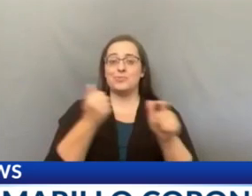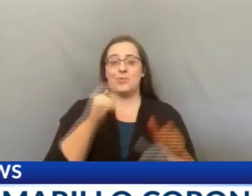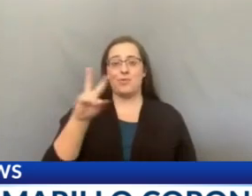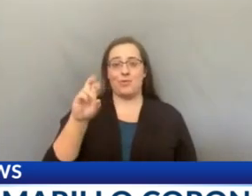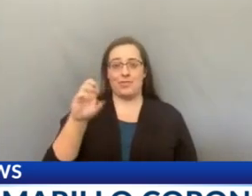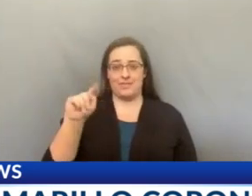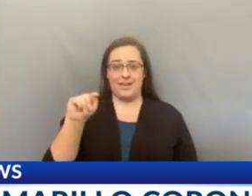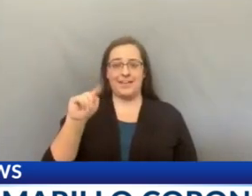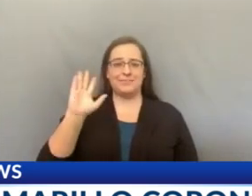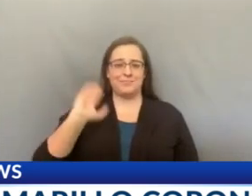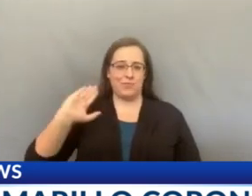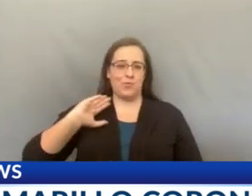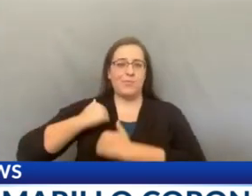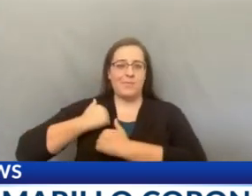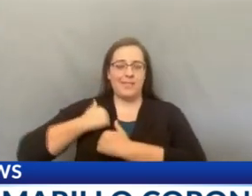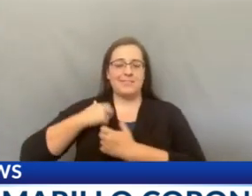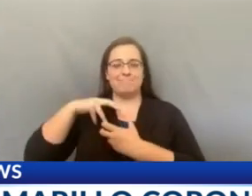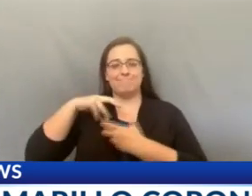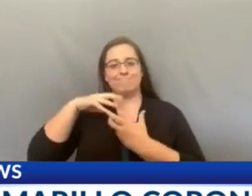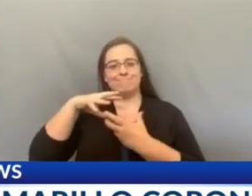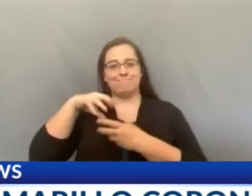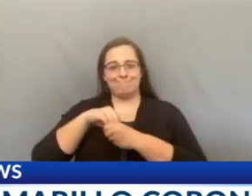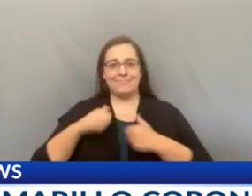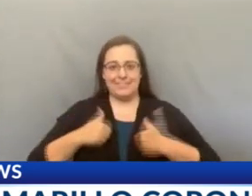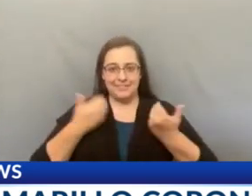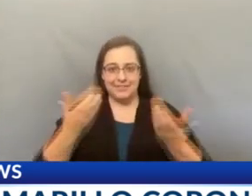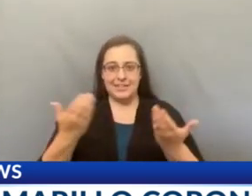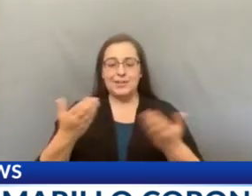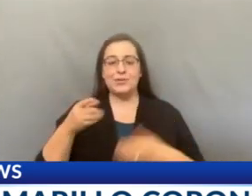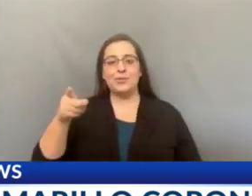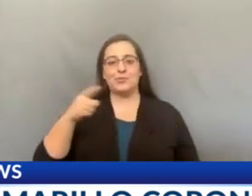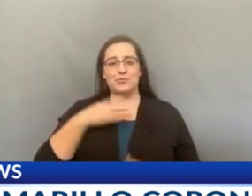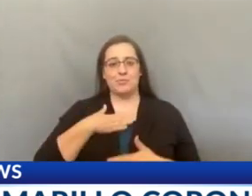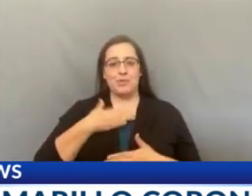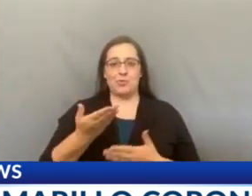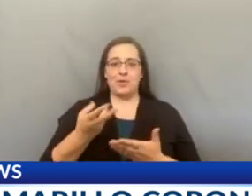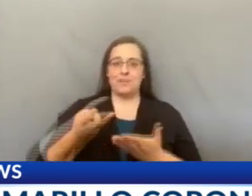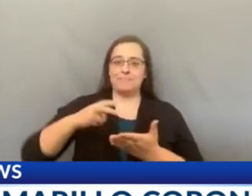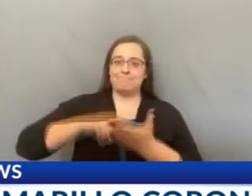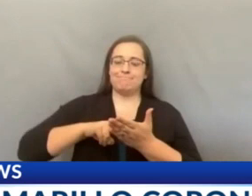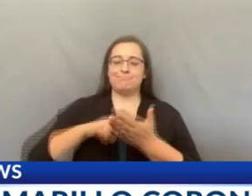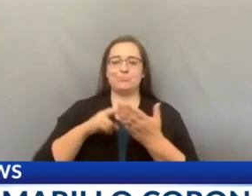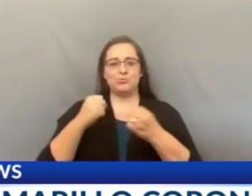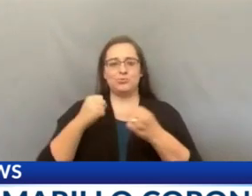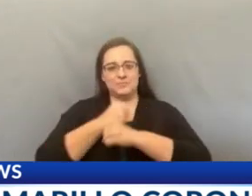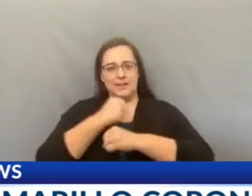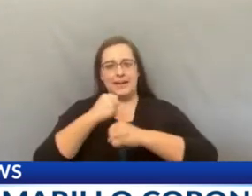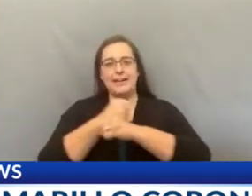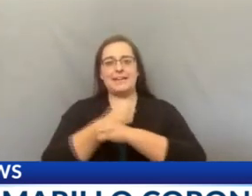OTHERS IS AS MUCH IS CONSIDERING OURSELVES WE MAKE THOSE DECISIONS. AND I JUST WANT TO PERSONALLY SAY THANK YOU TO EVERY VETERAN